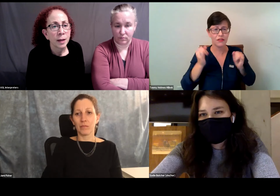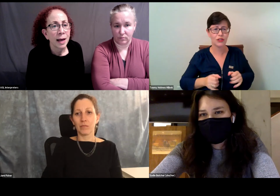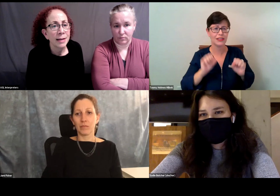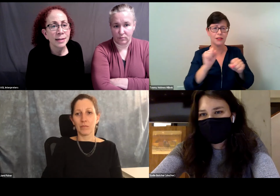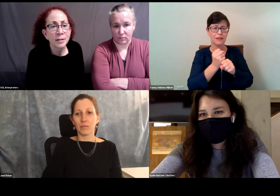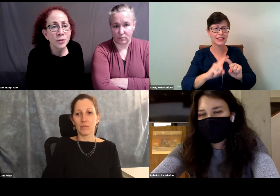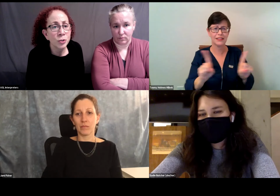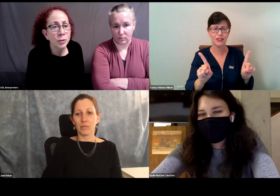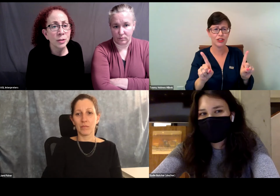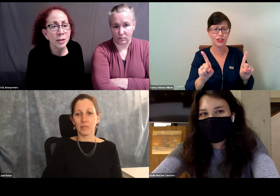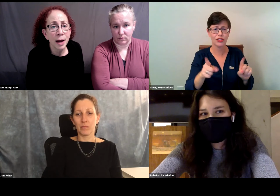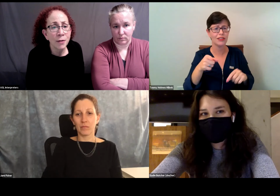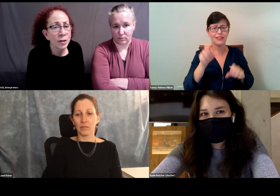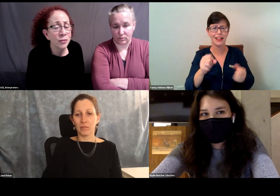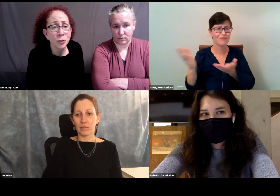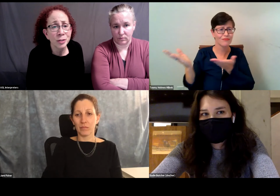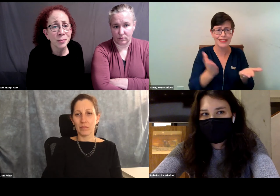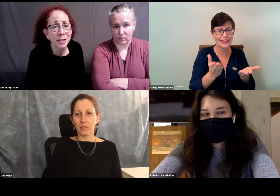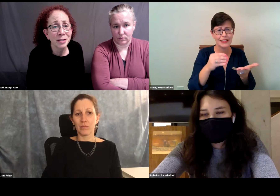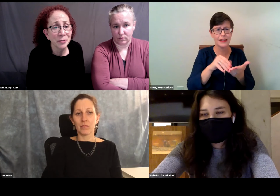As individuals every individual is completely different.